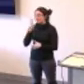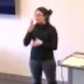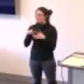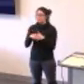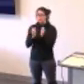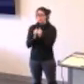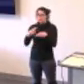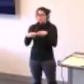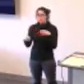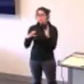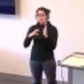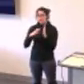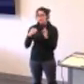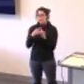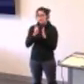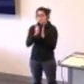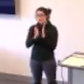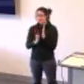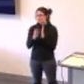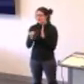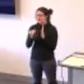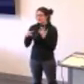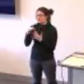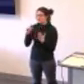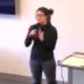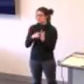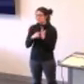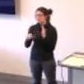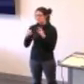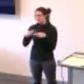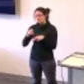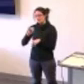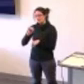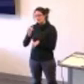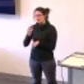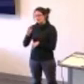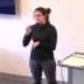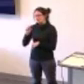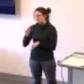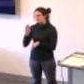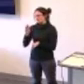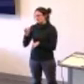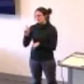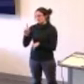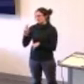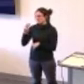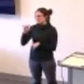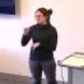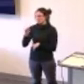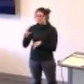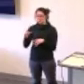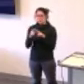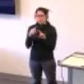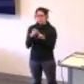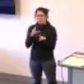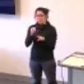from the writer and social critic, James Baldwin. Whose words from a half-century ago could easily have been written today.